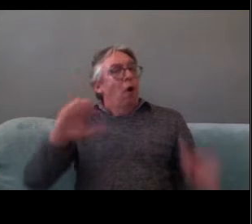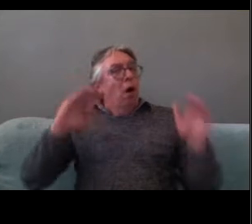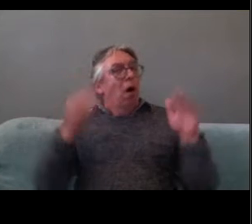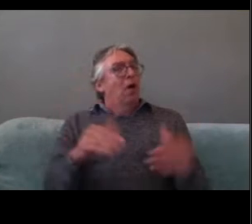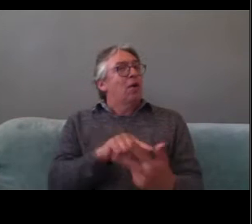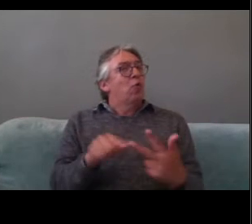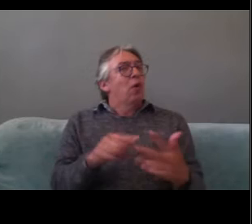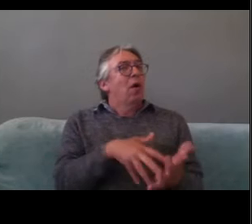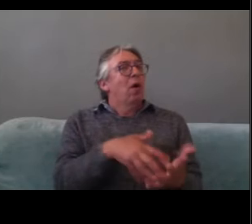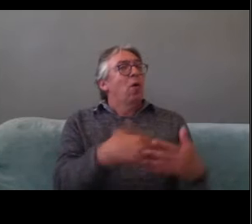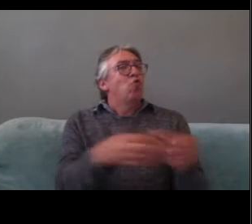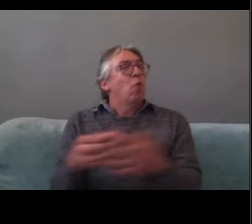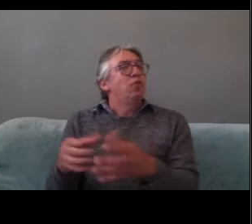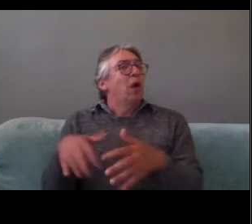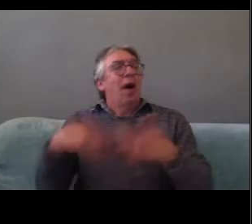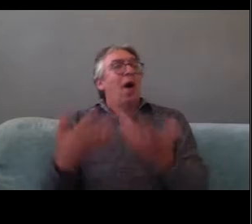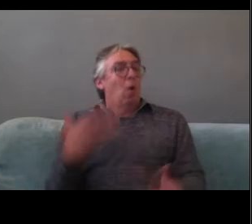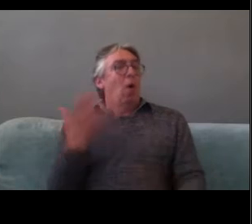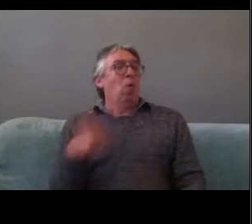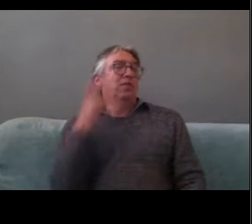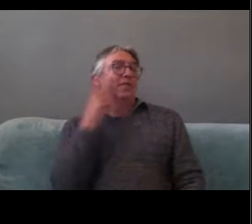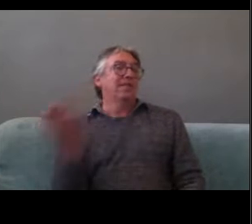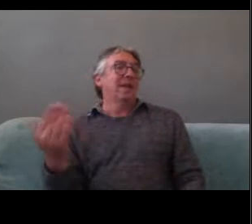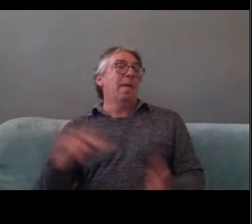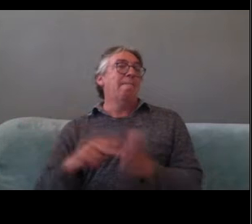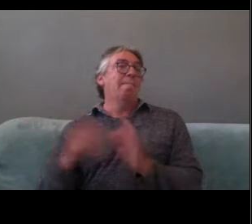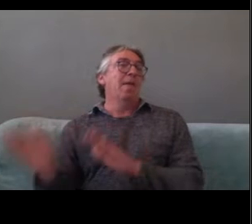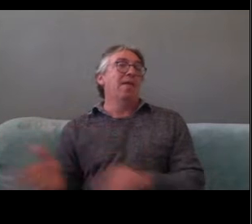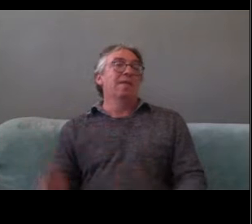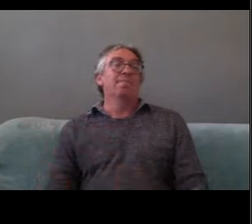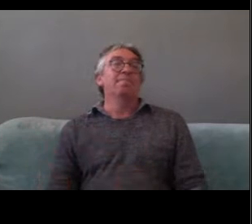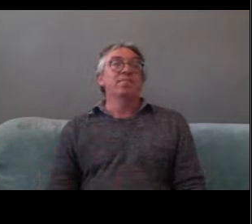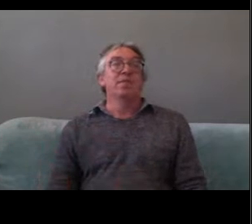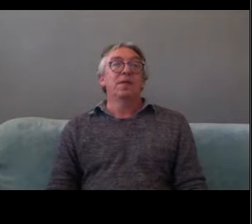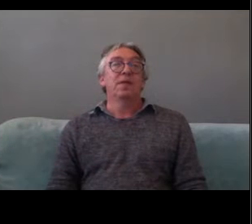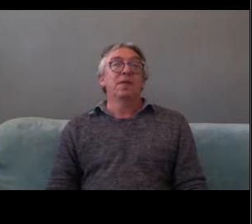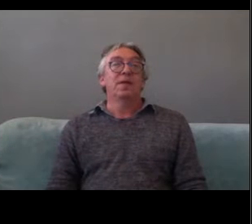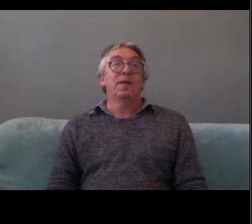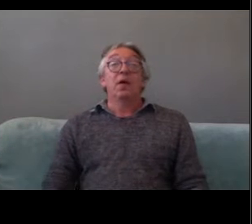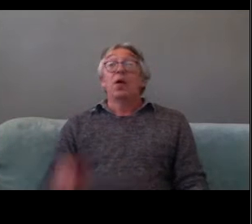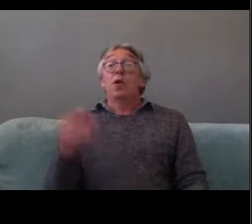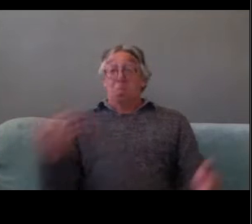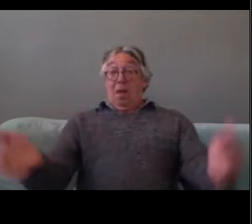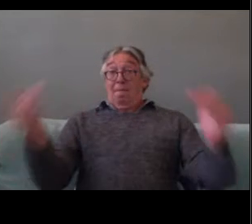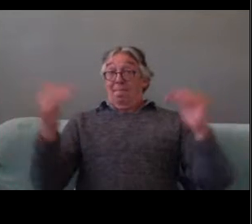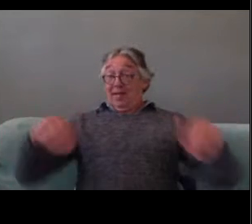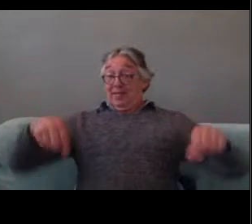I want to show you two examples. These are two ongoing negotiations.